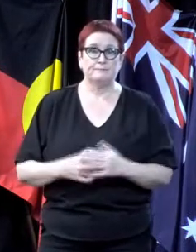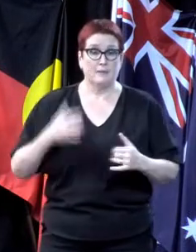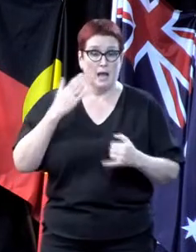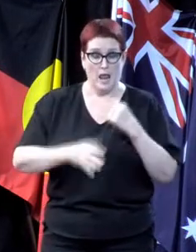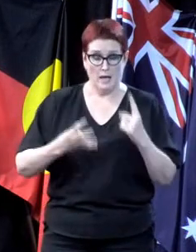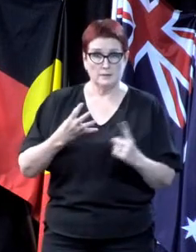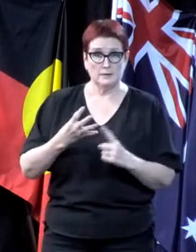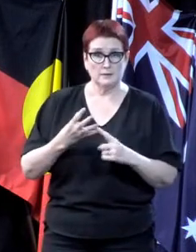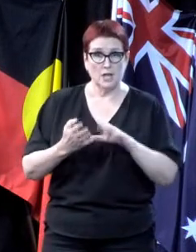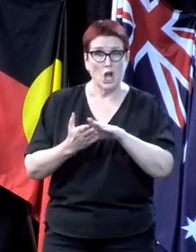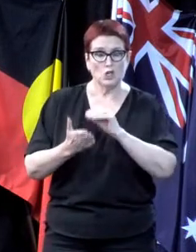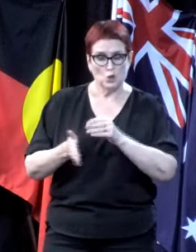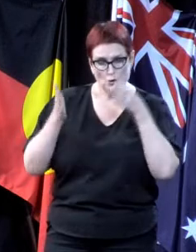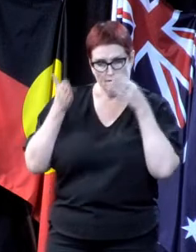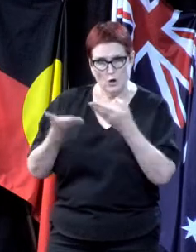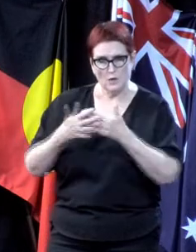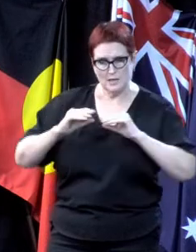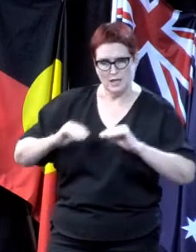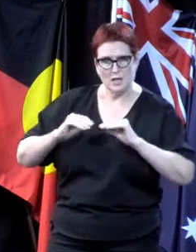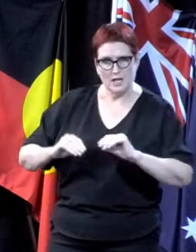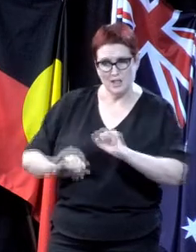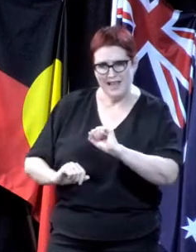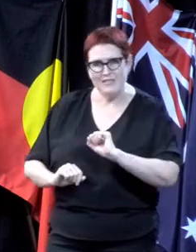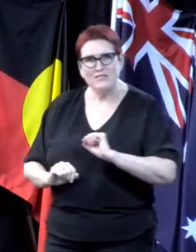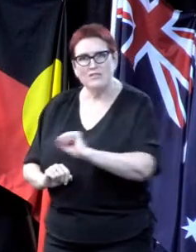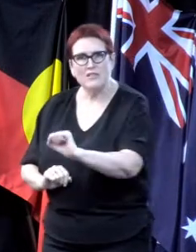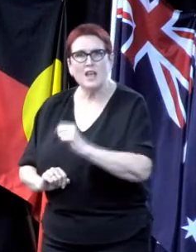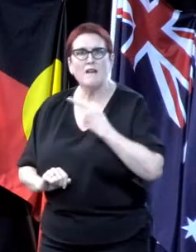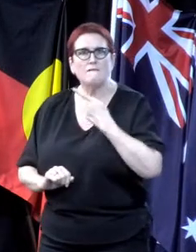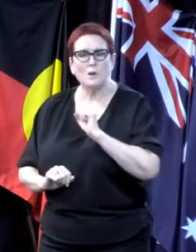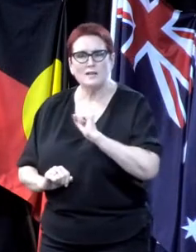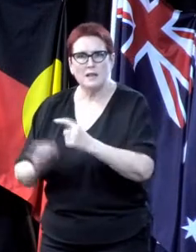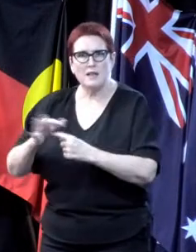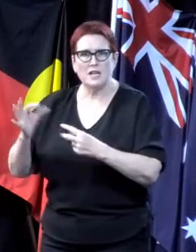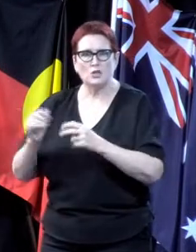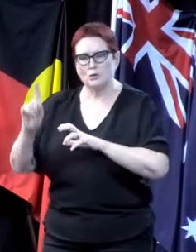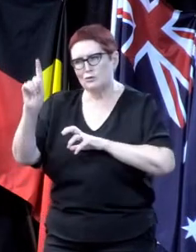and choice to maximise their learning outcomes in quality education.